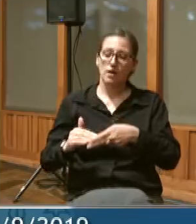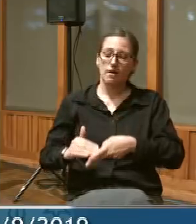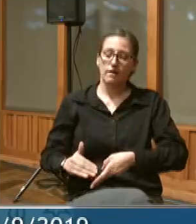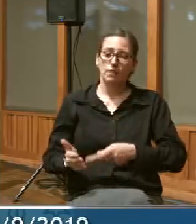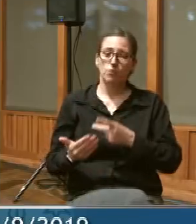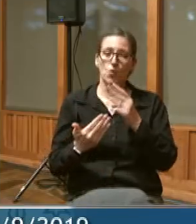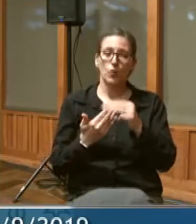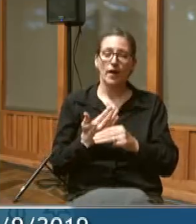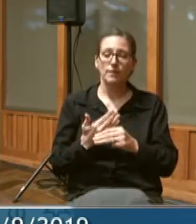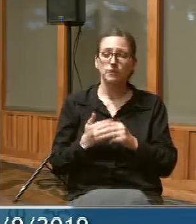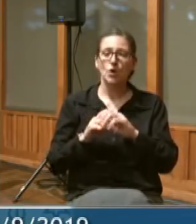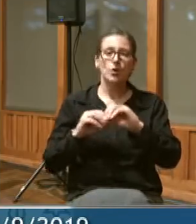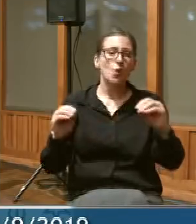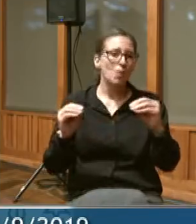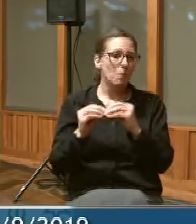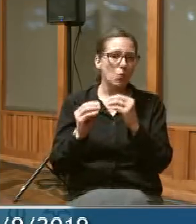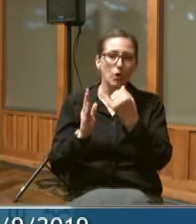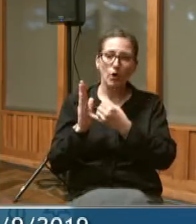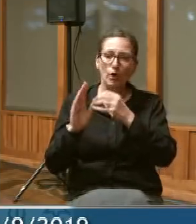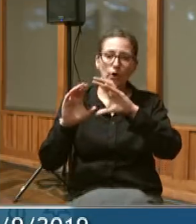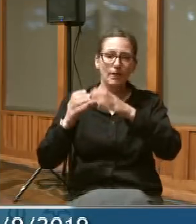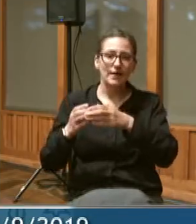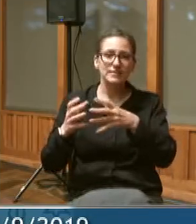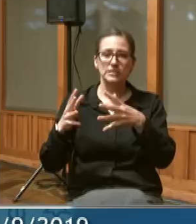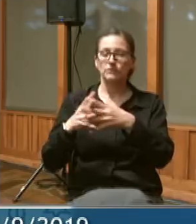IT BOTH WAYS. YOU WANT TO START TAKING THESE PROGRAMS AWAY FROM THESE KIDS,